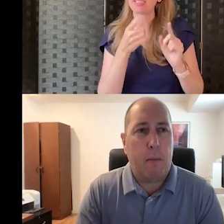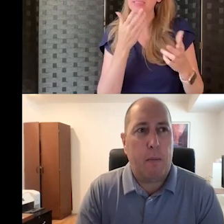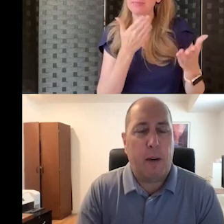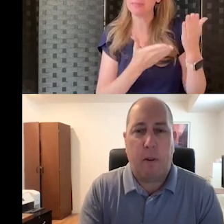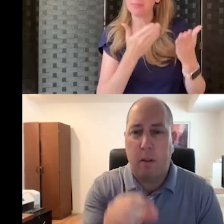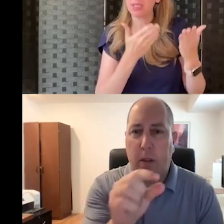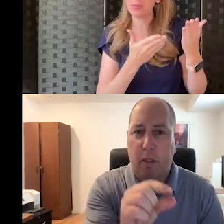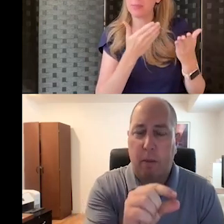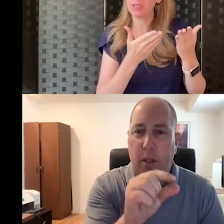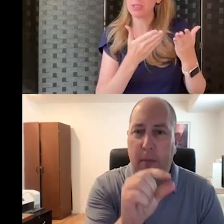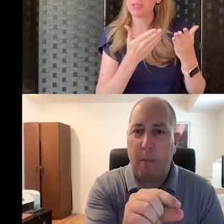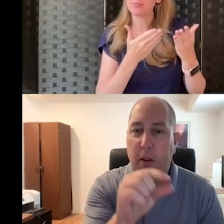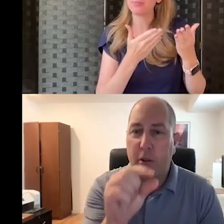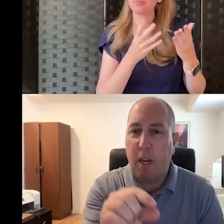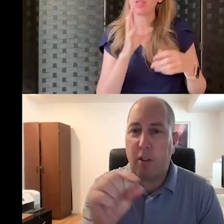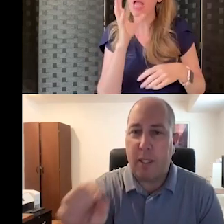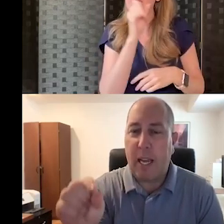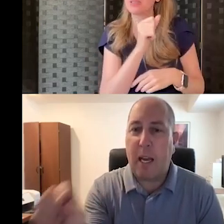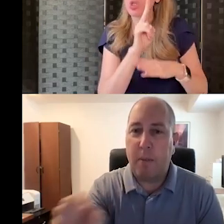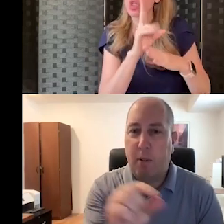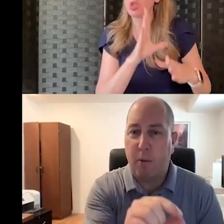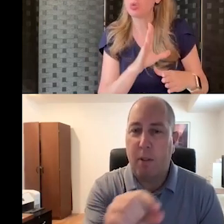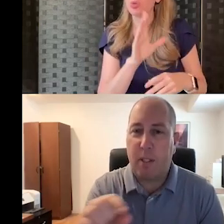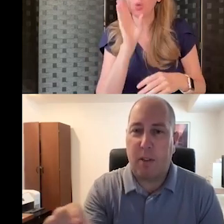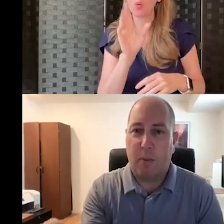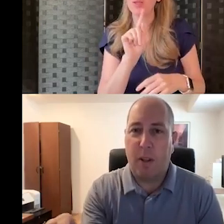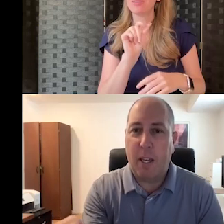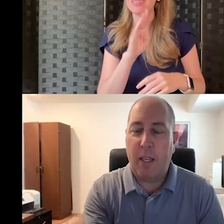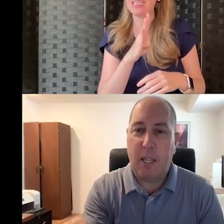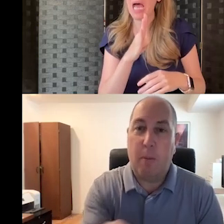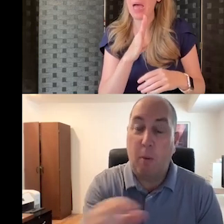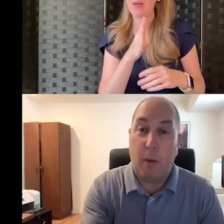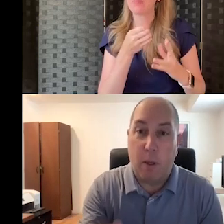the assumption that the user tabs through the cells within a table when